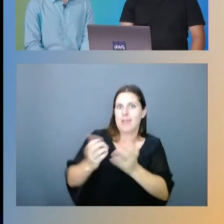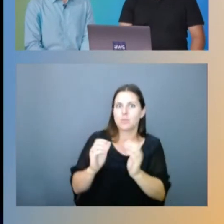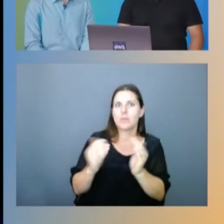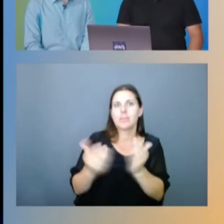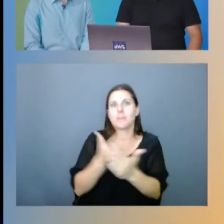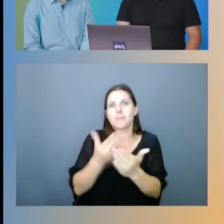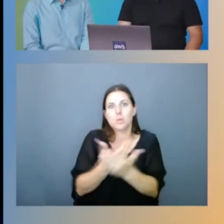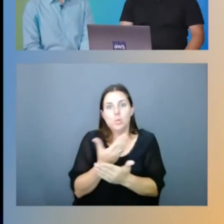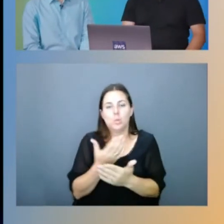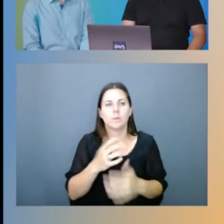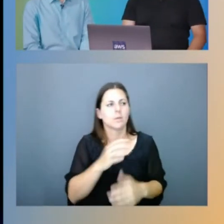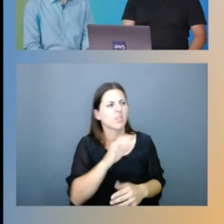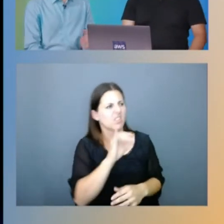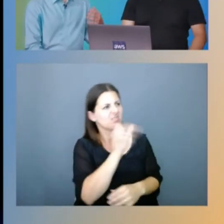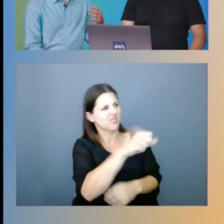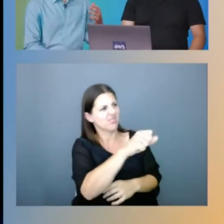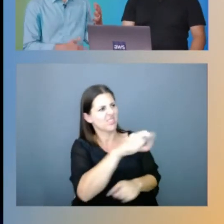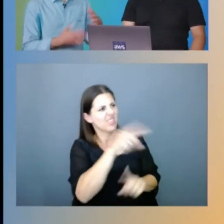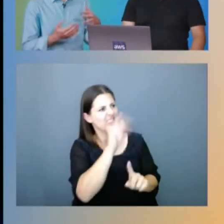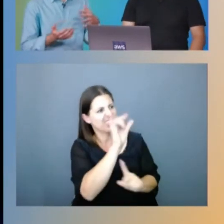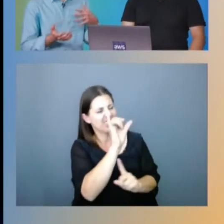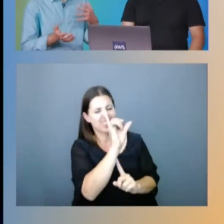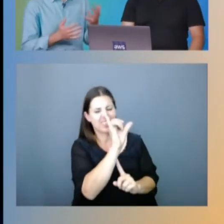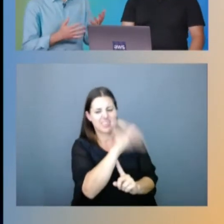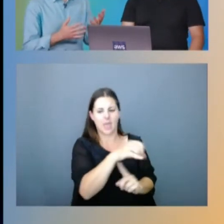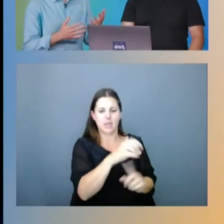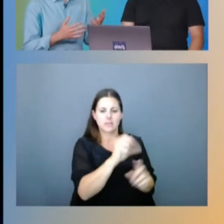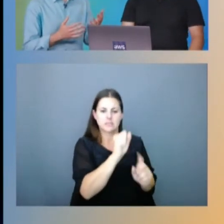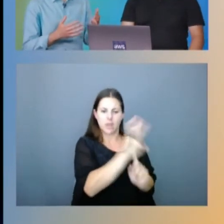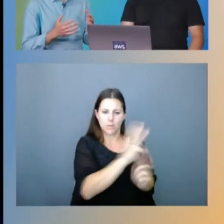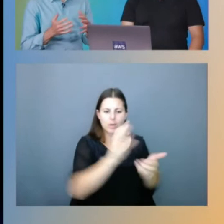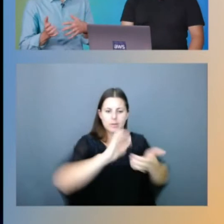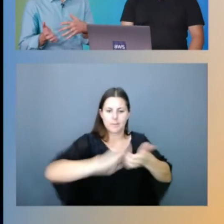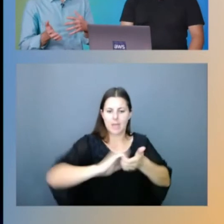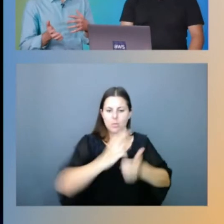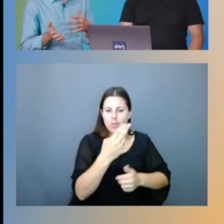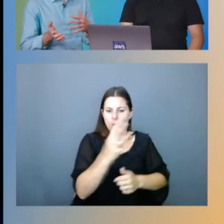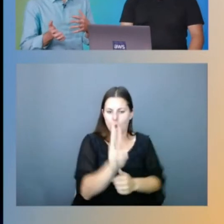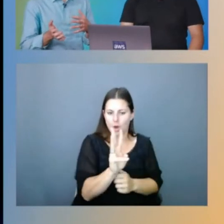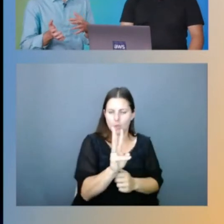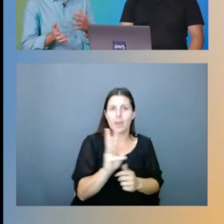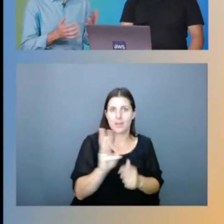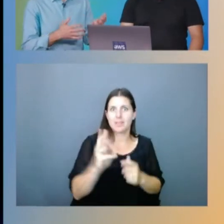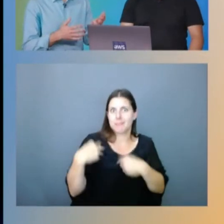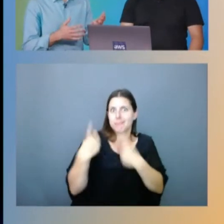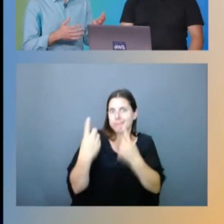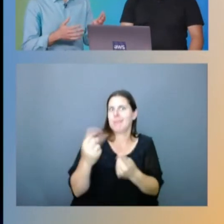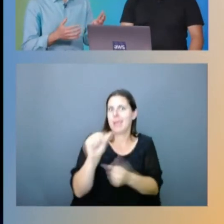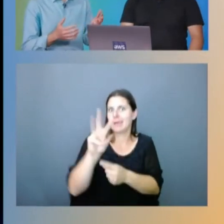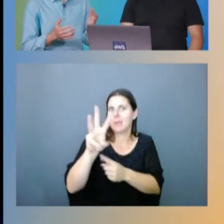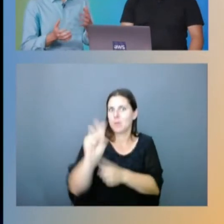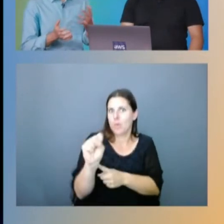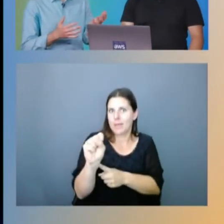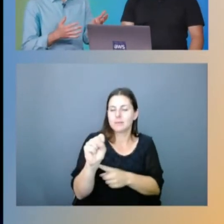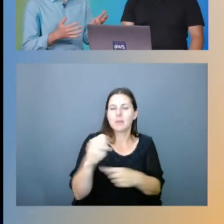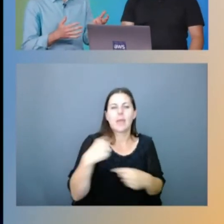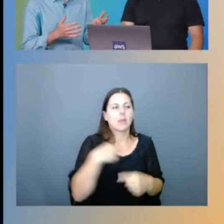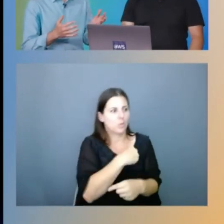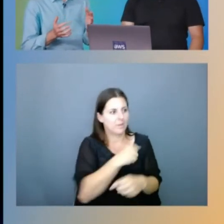of the effort of the combining software and hardware that we've done at AWS. And it's also something that we've done in, that Annapurna Labs has also done